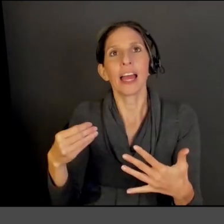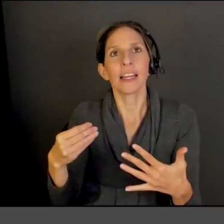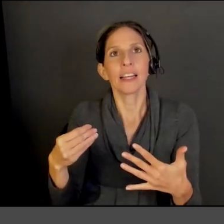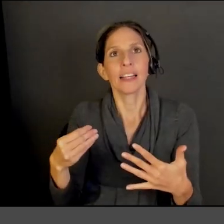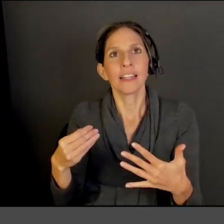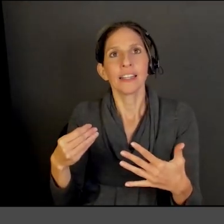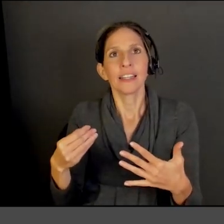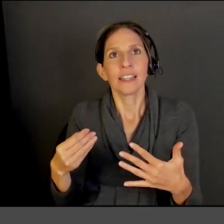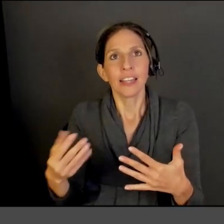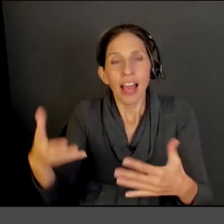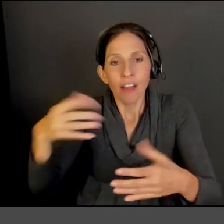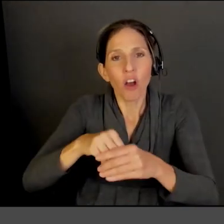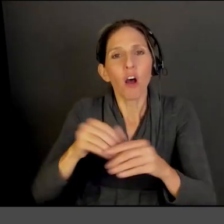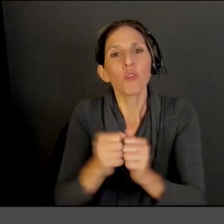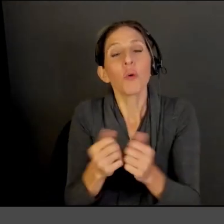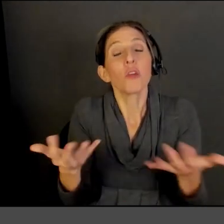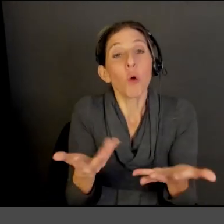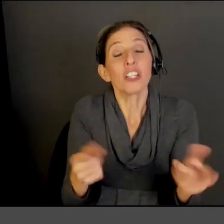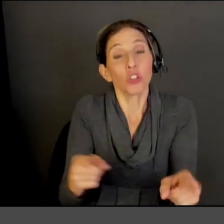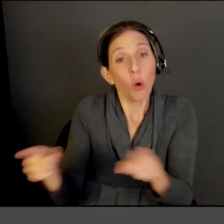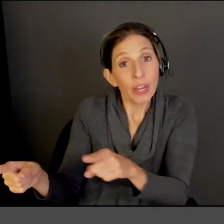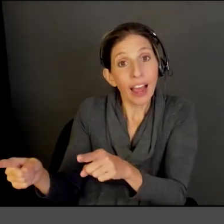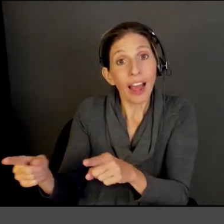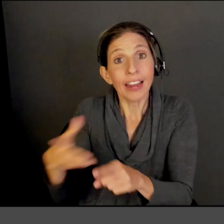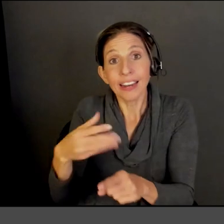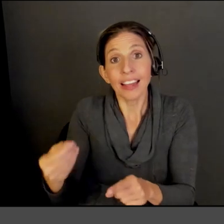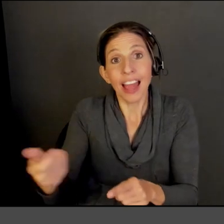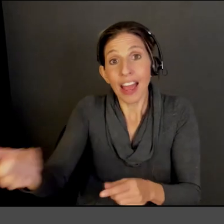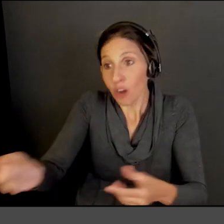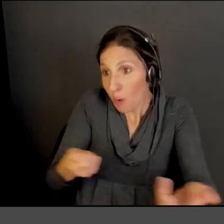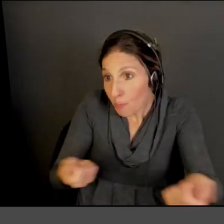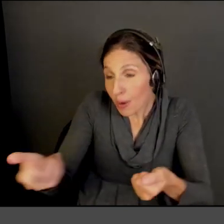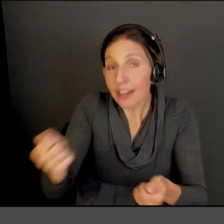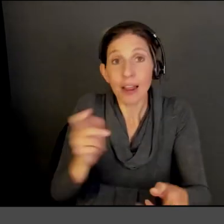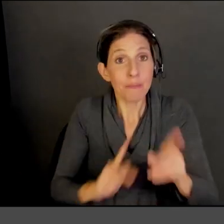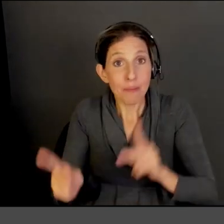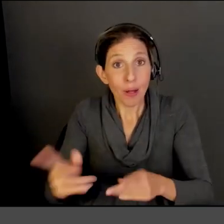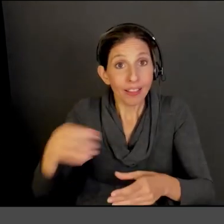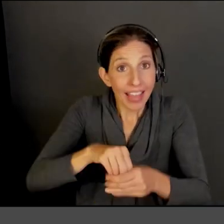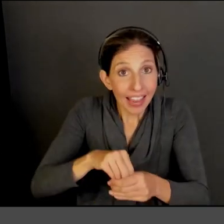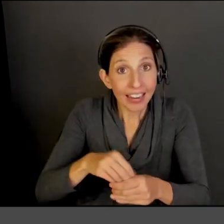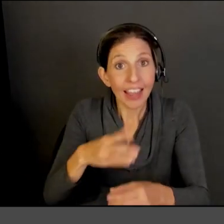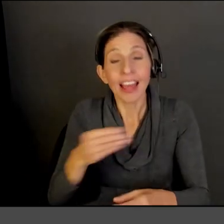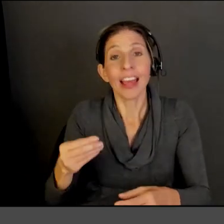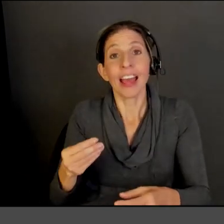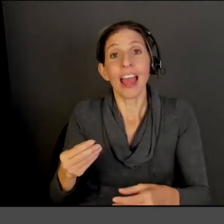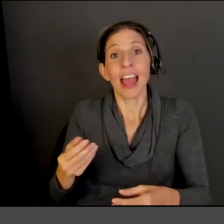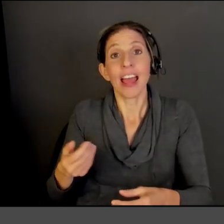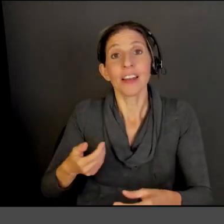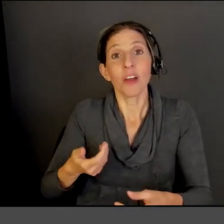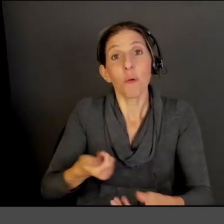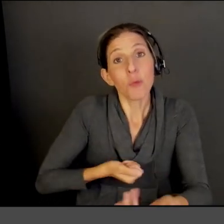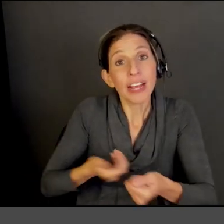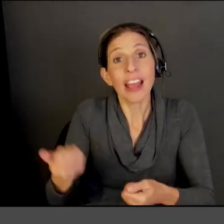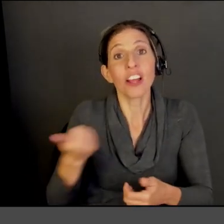AND BRINGING PEOPLE IN AND BRINGING OURSELVES IN ALL AT THE SAME TIME. SO OUR POETRY, OUR ART, OUR VOICE,